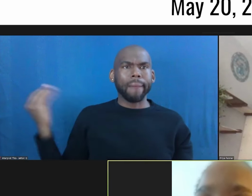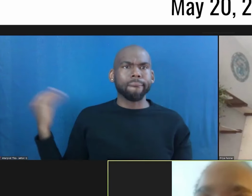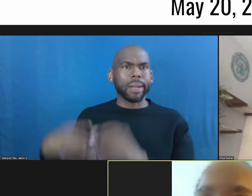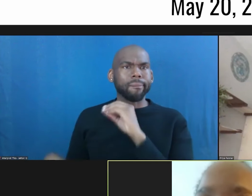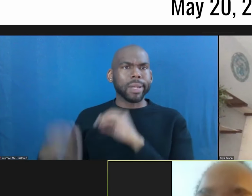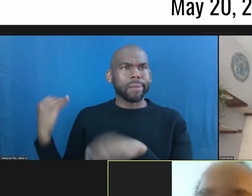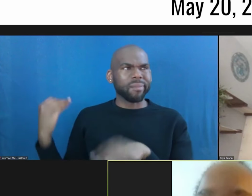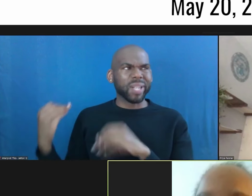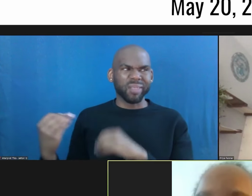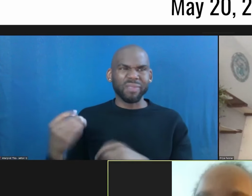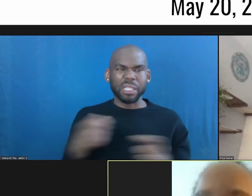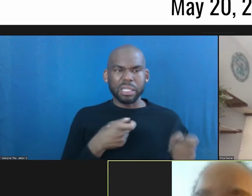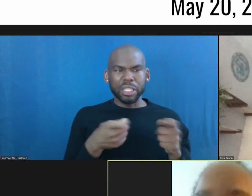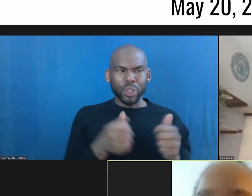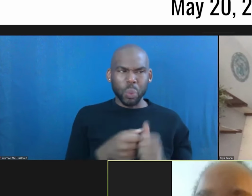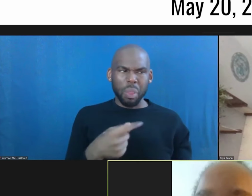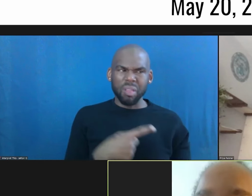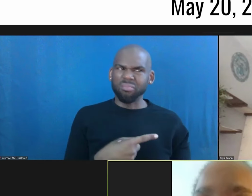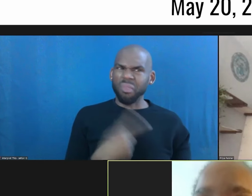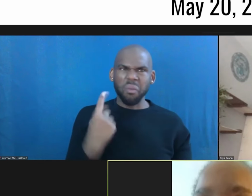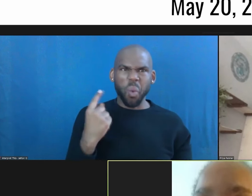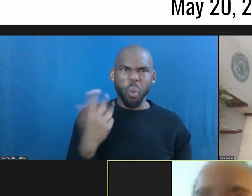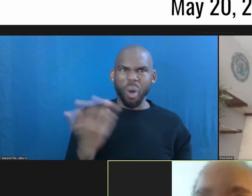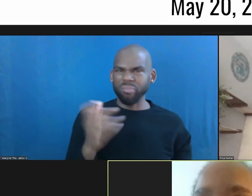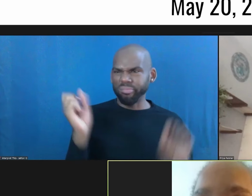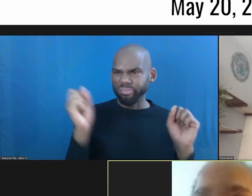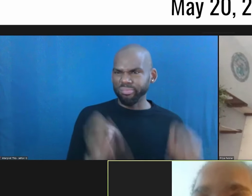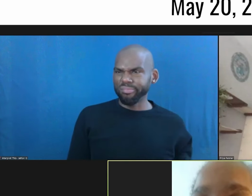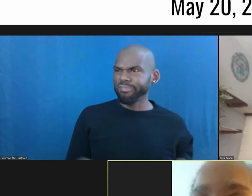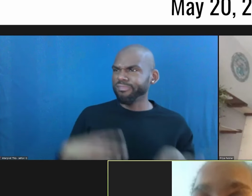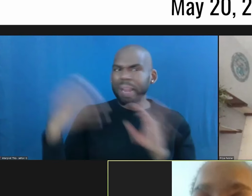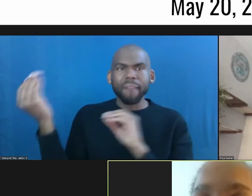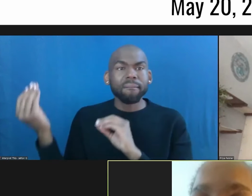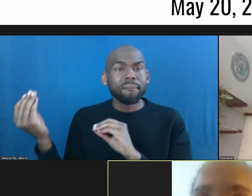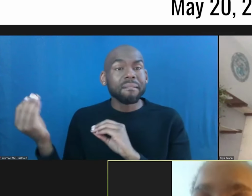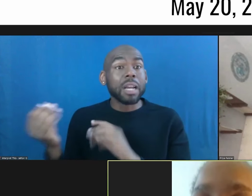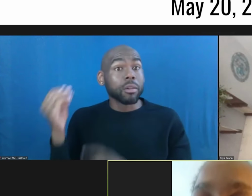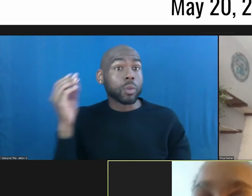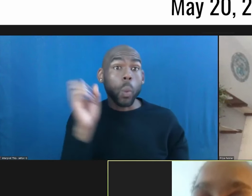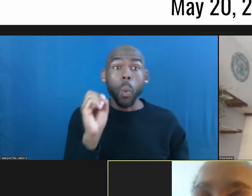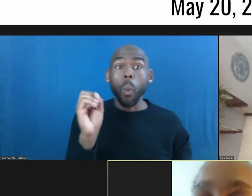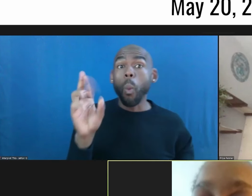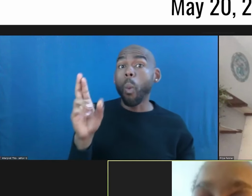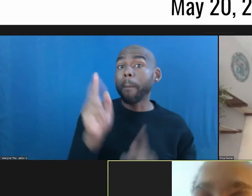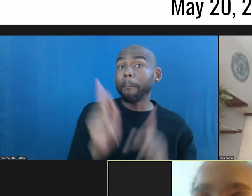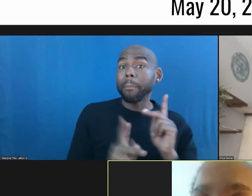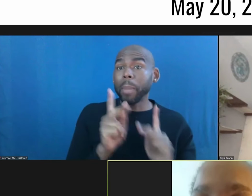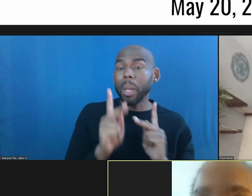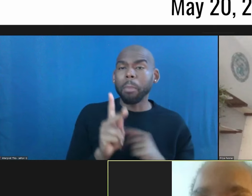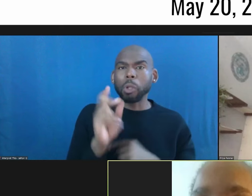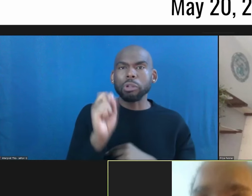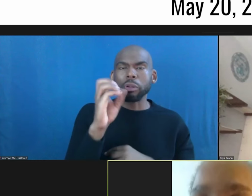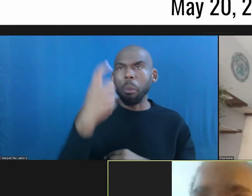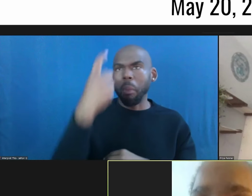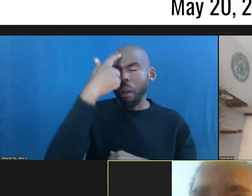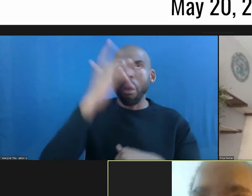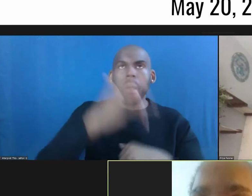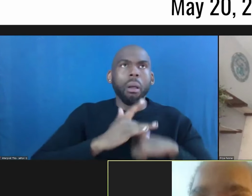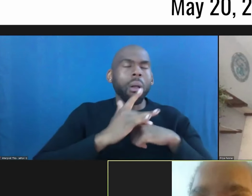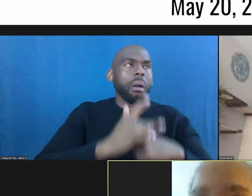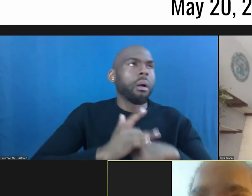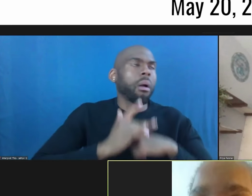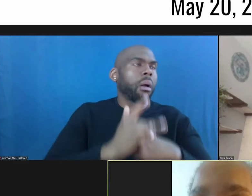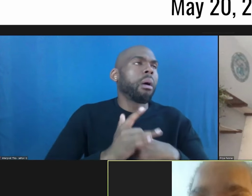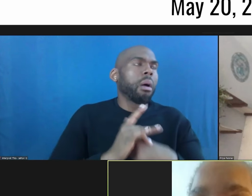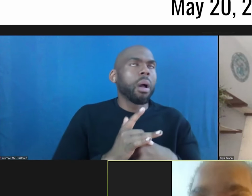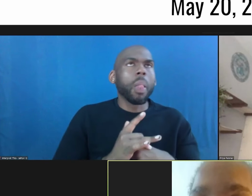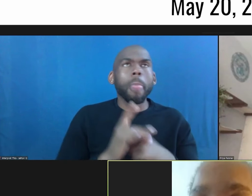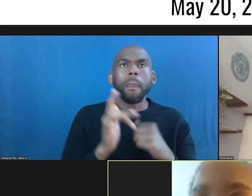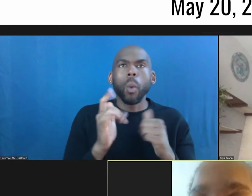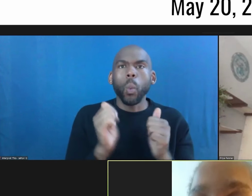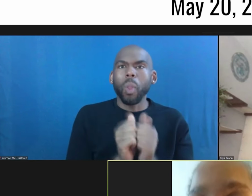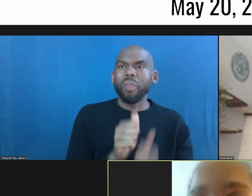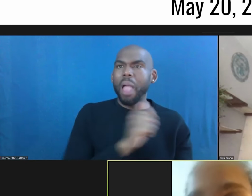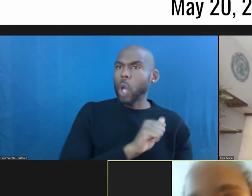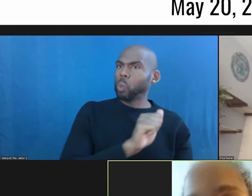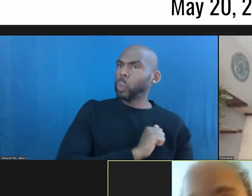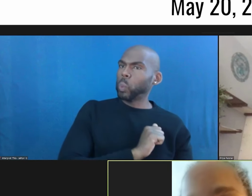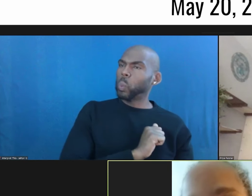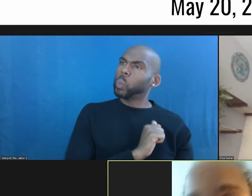You know, or people are so in their heads, you know, with this attitude of, you know,